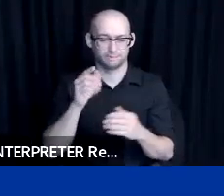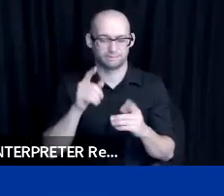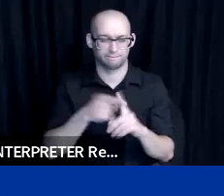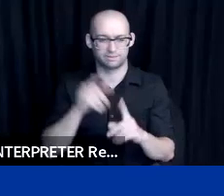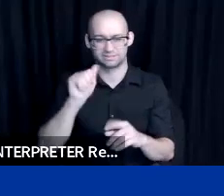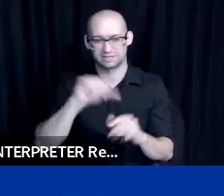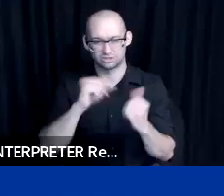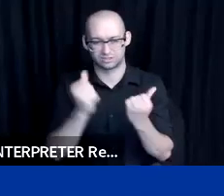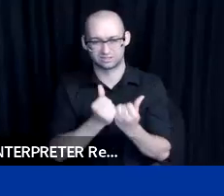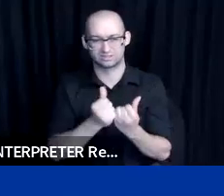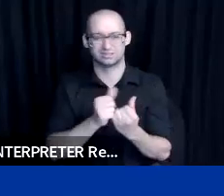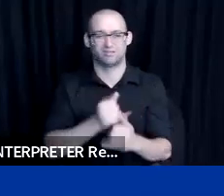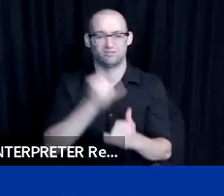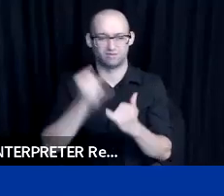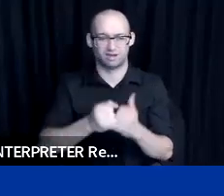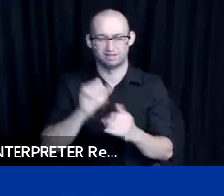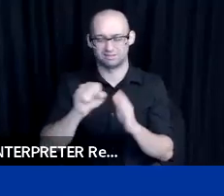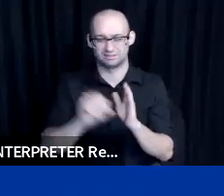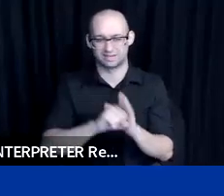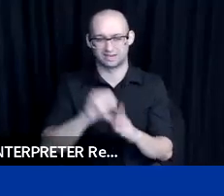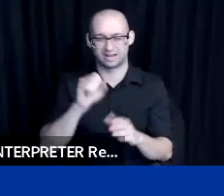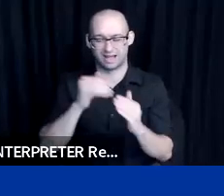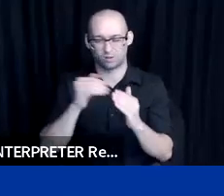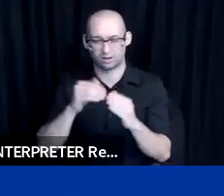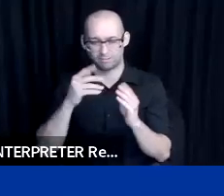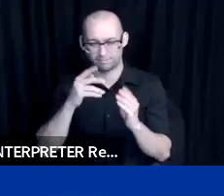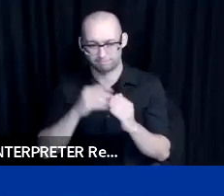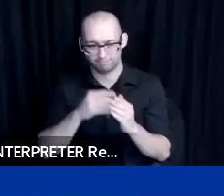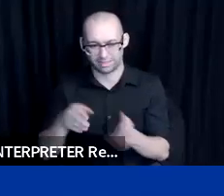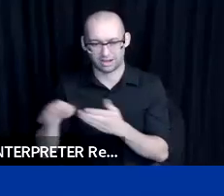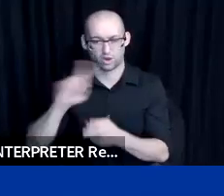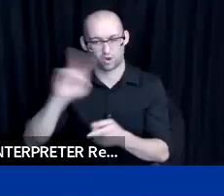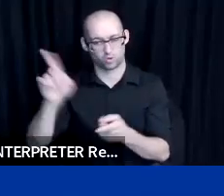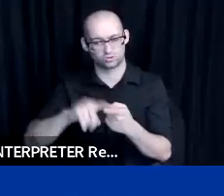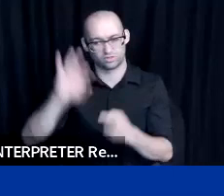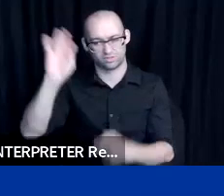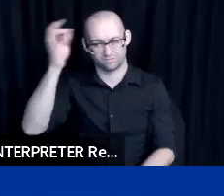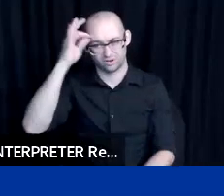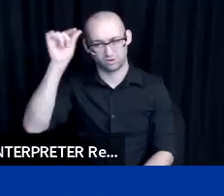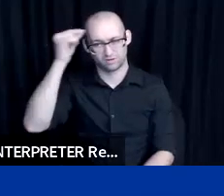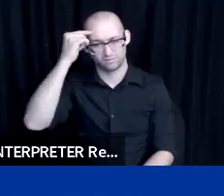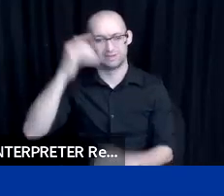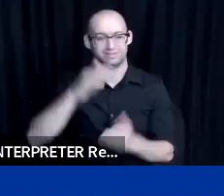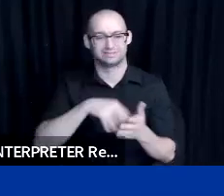Our final State Digital Equity Plan that will go to the Feds is scheduled for the last quarter.